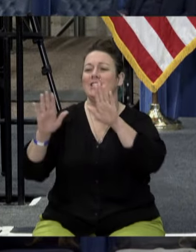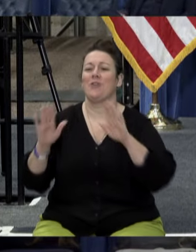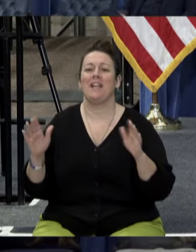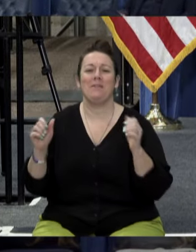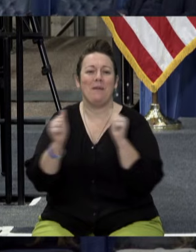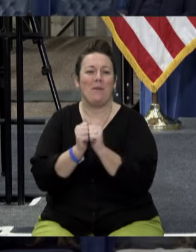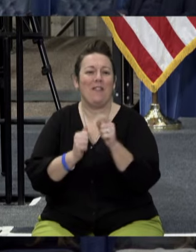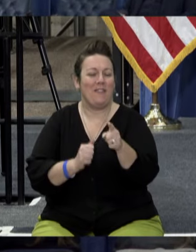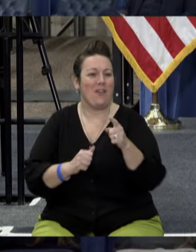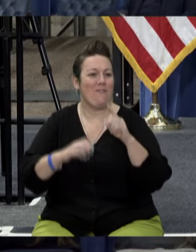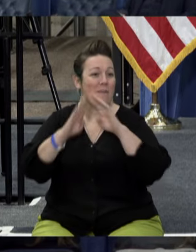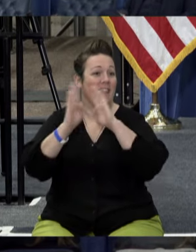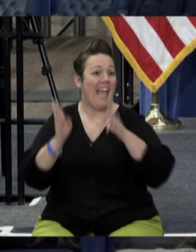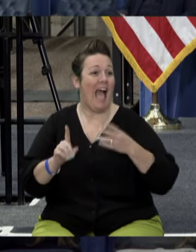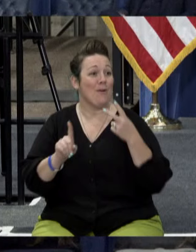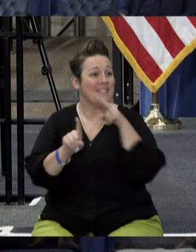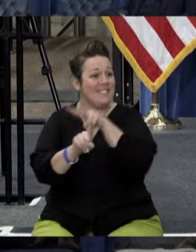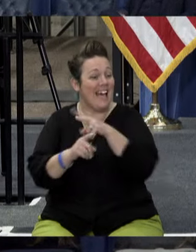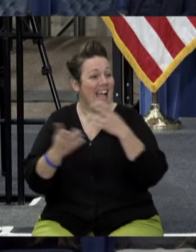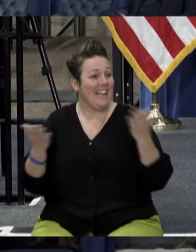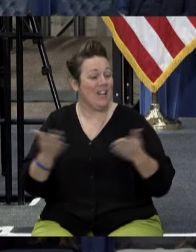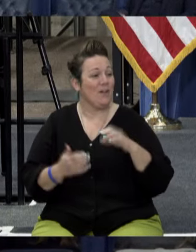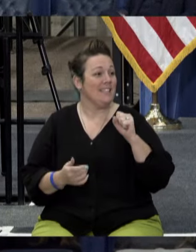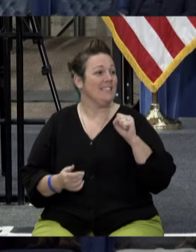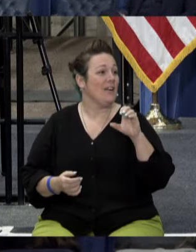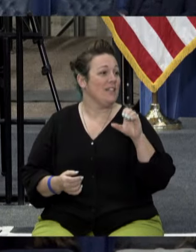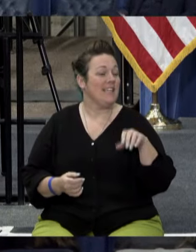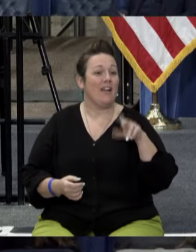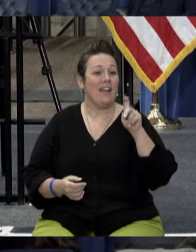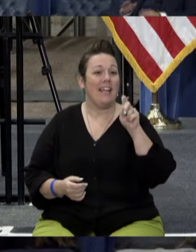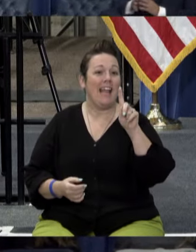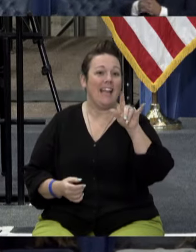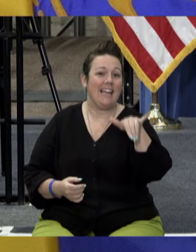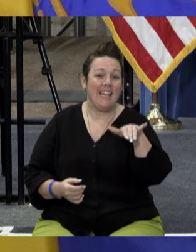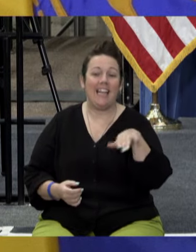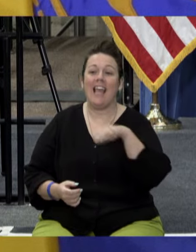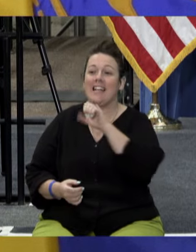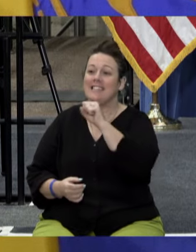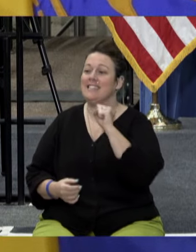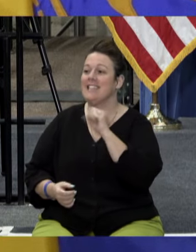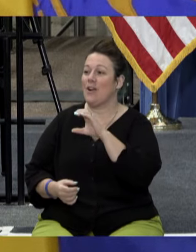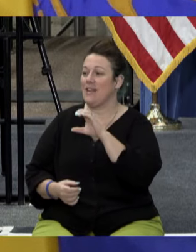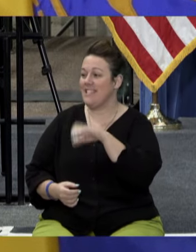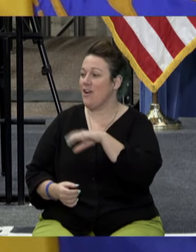side. It's great to be here with Secretary Kennedy and Secretary Collins and all mostly